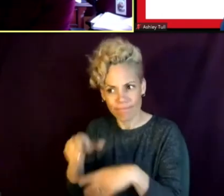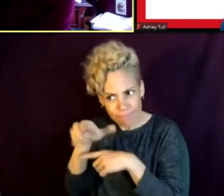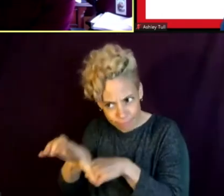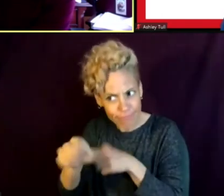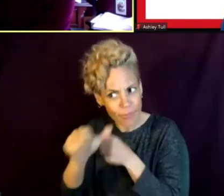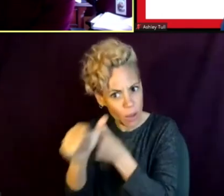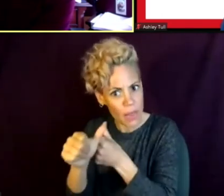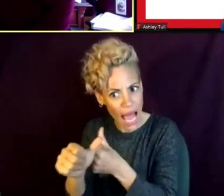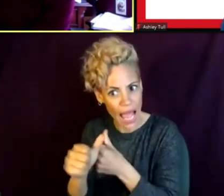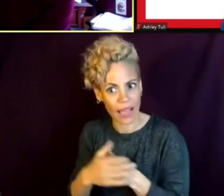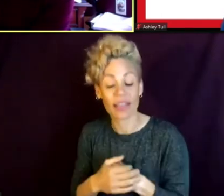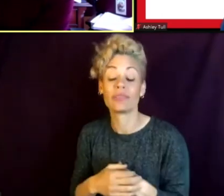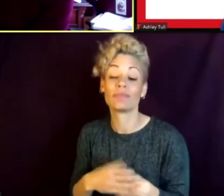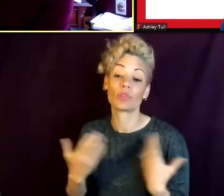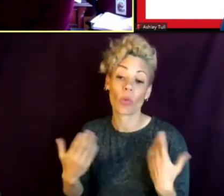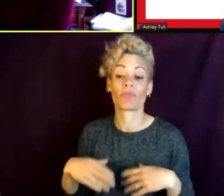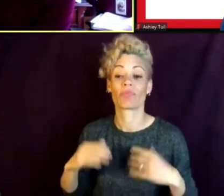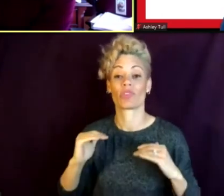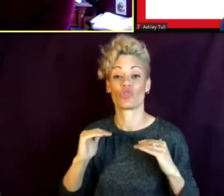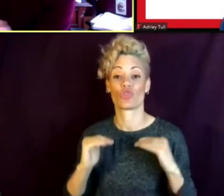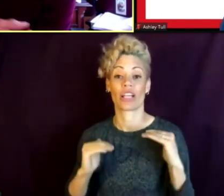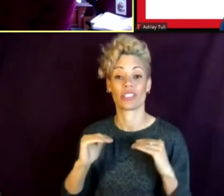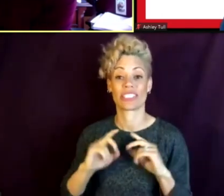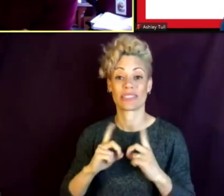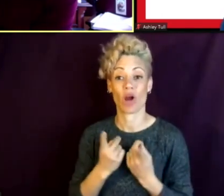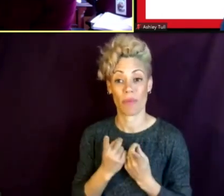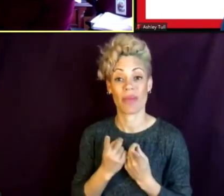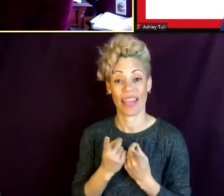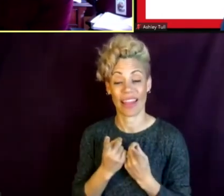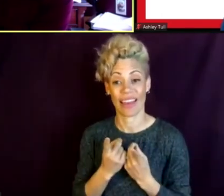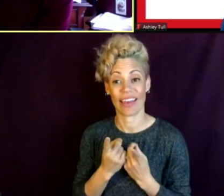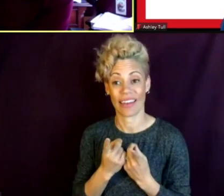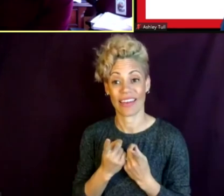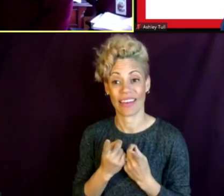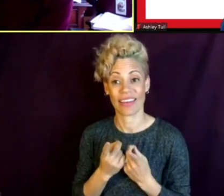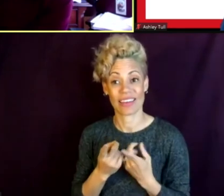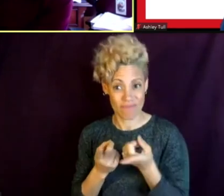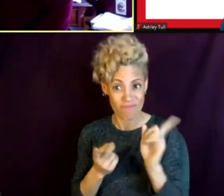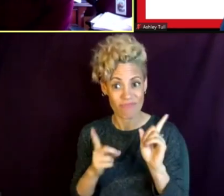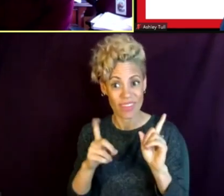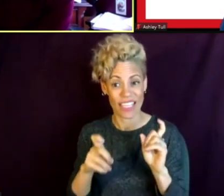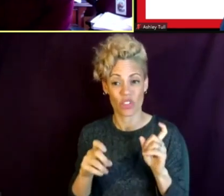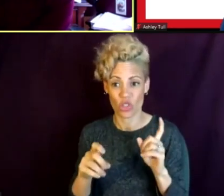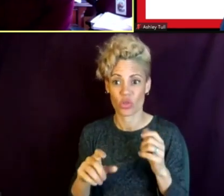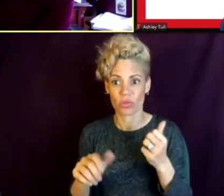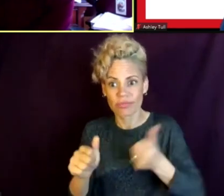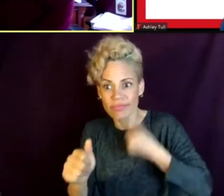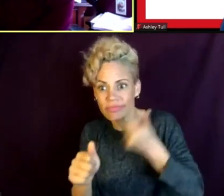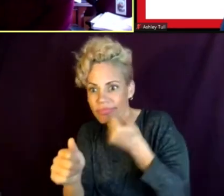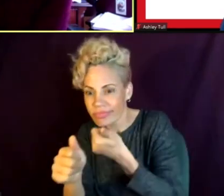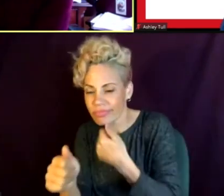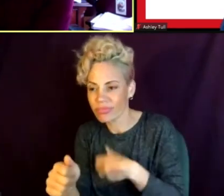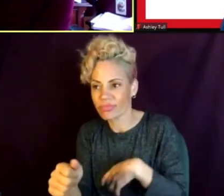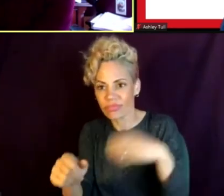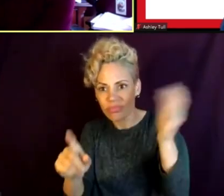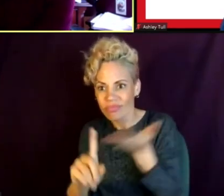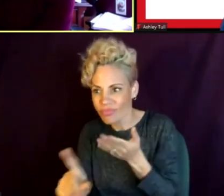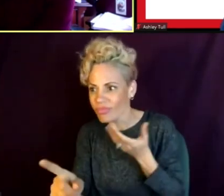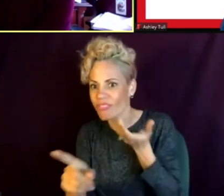go after companies and so forth that aren't compliant with the ADA is where we have to be now.